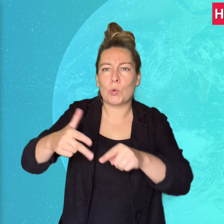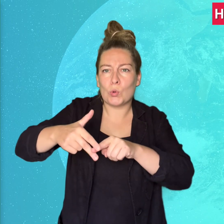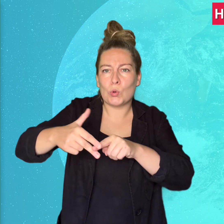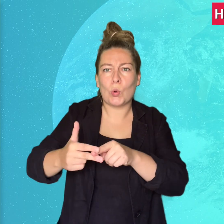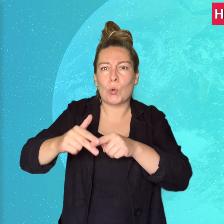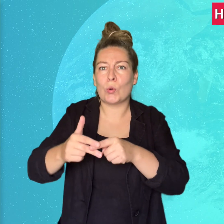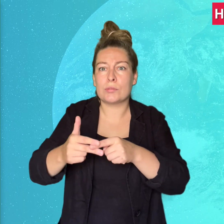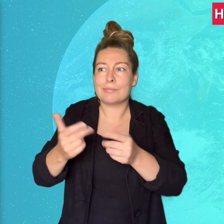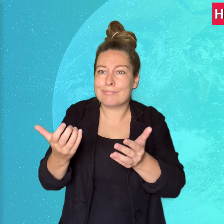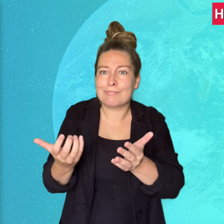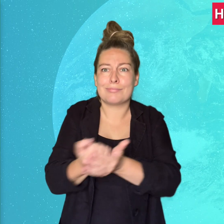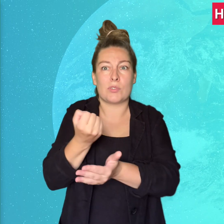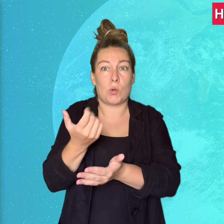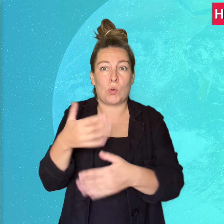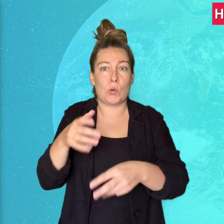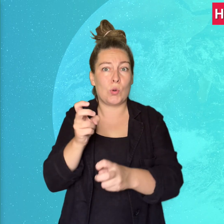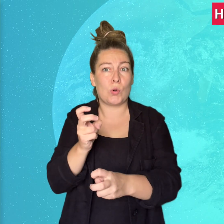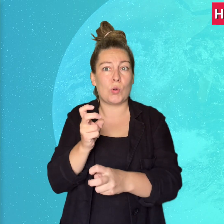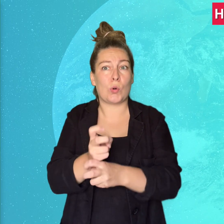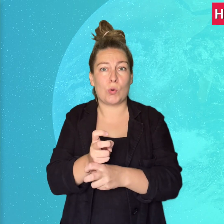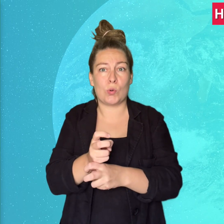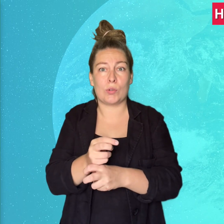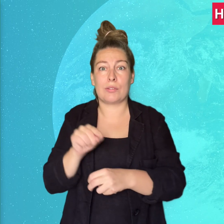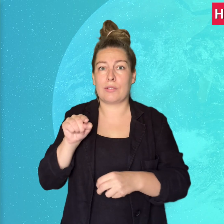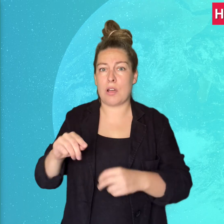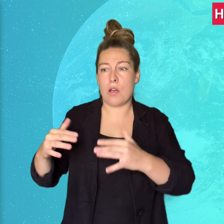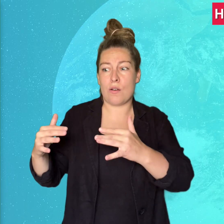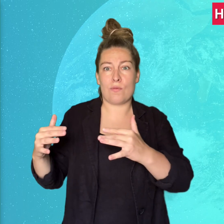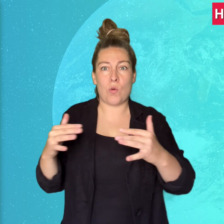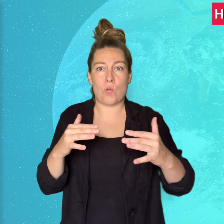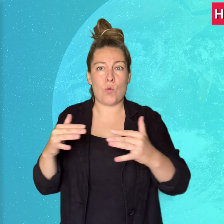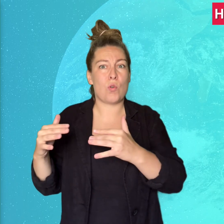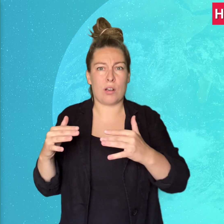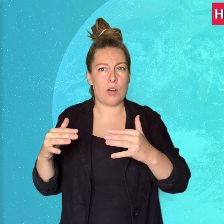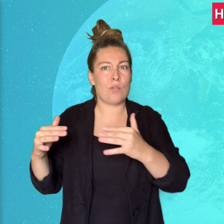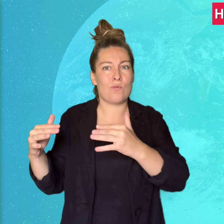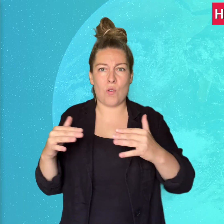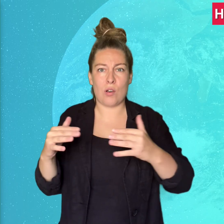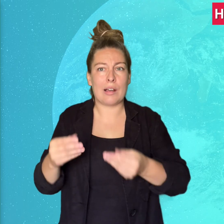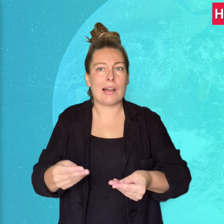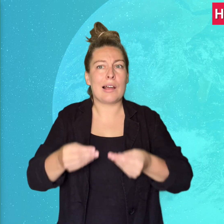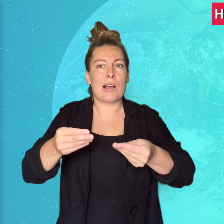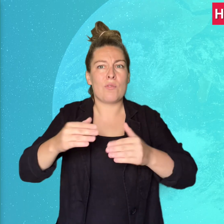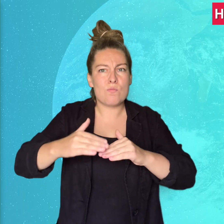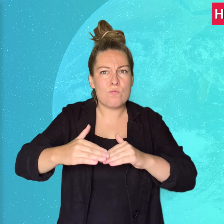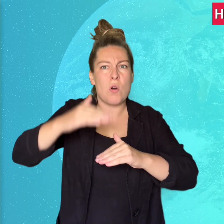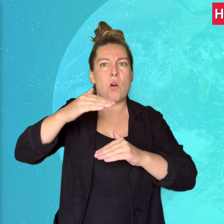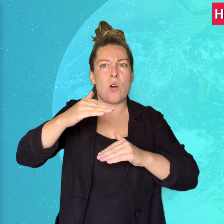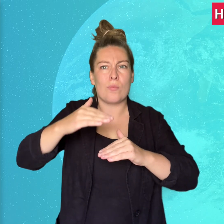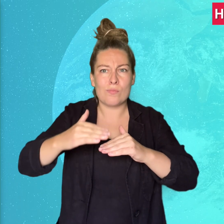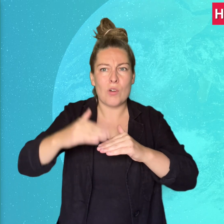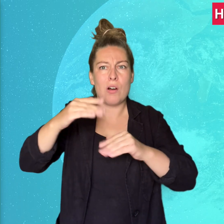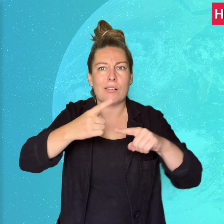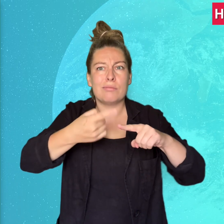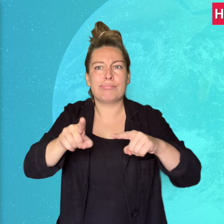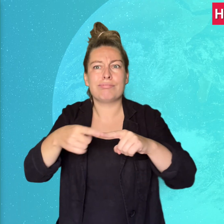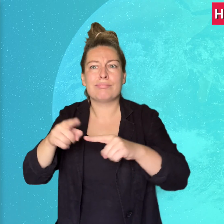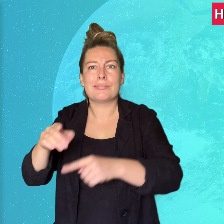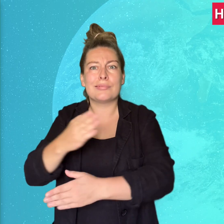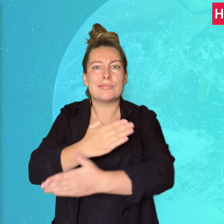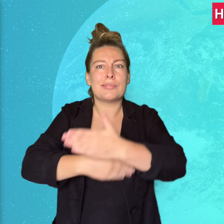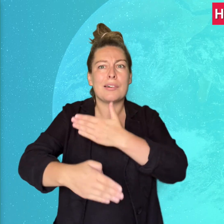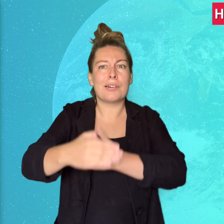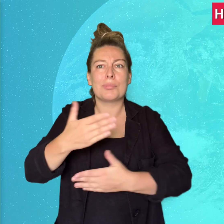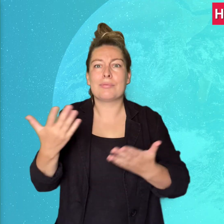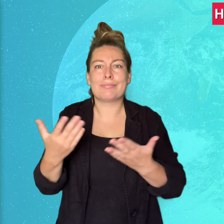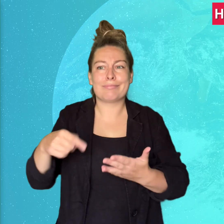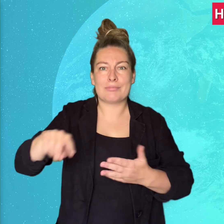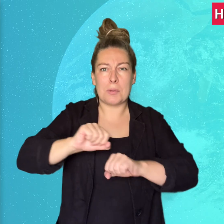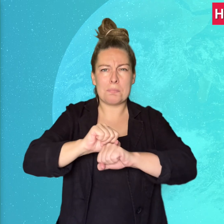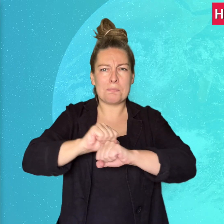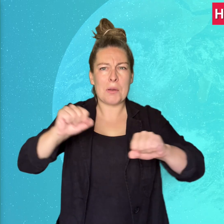Assistive devices are hard to find. The war also creates new disabilities